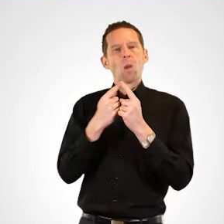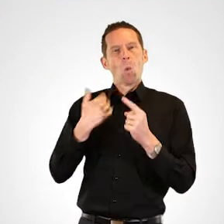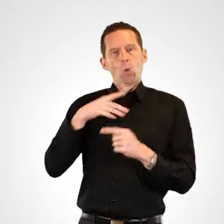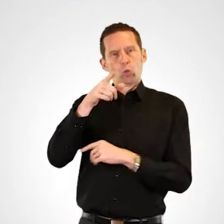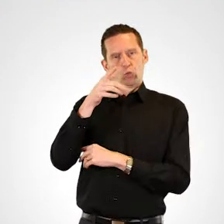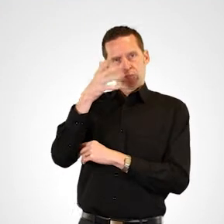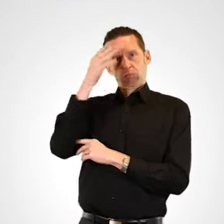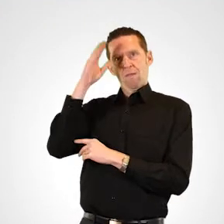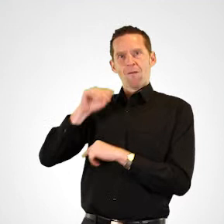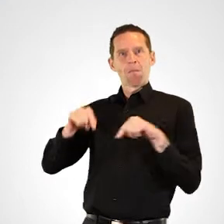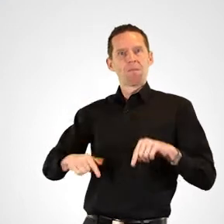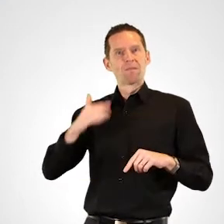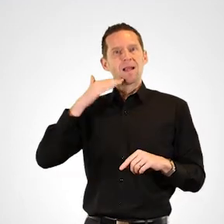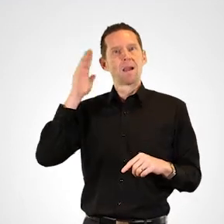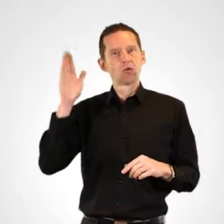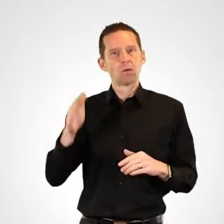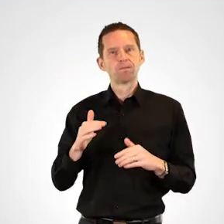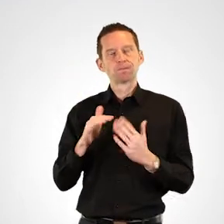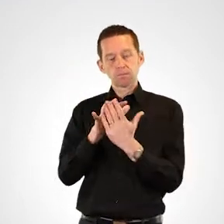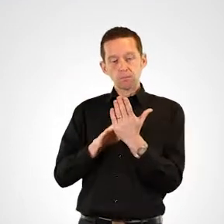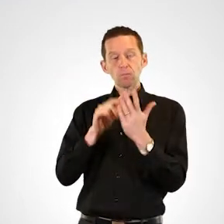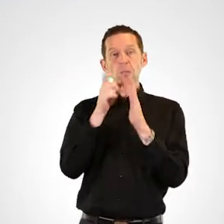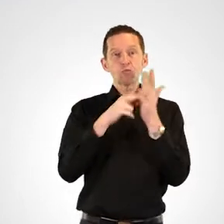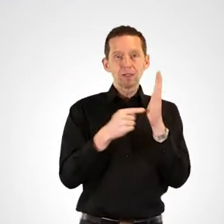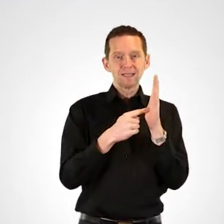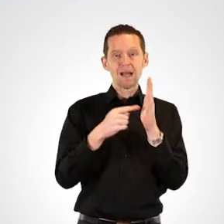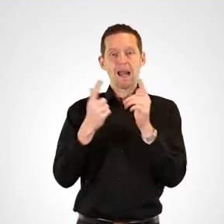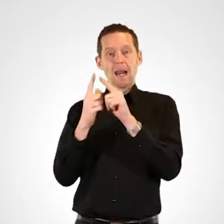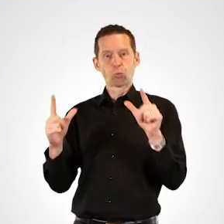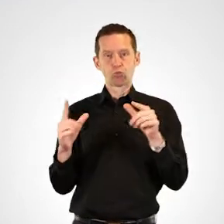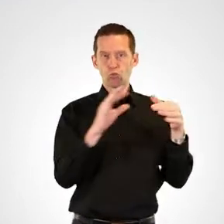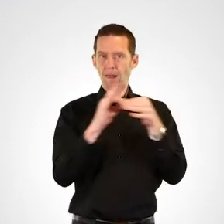from this particular lecture is that print and language are related.